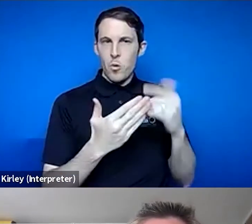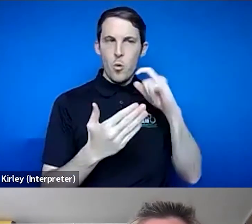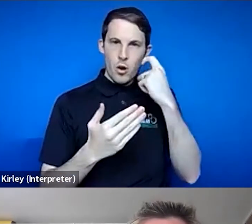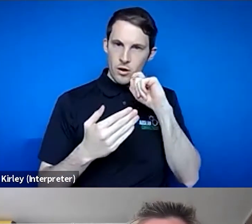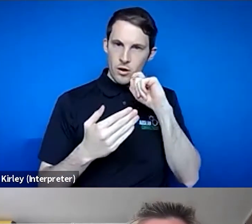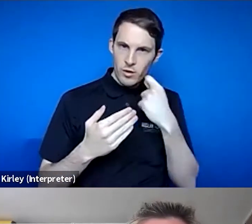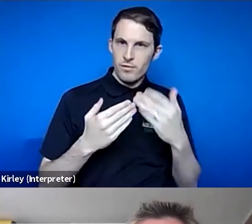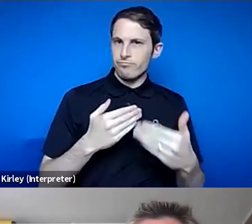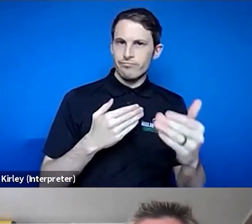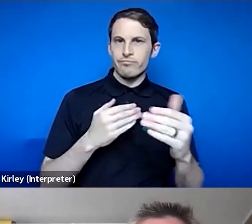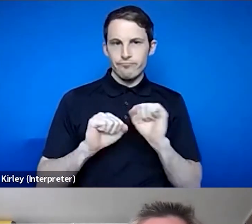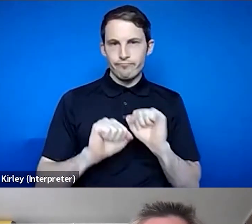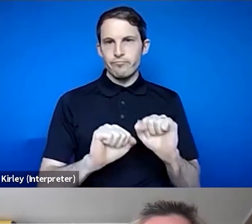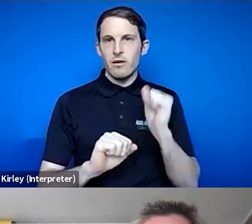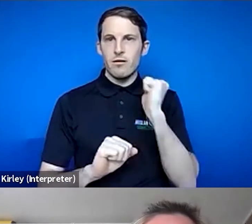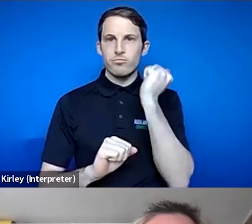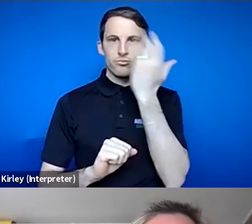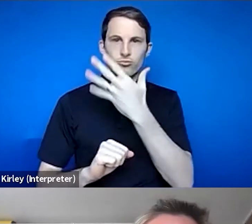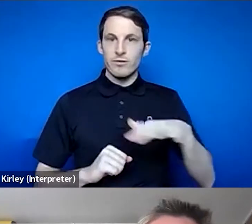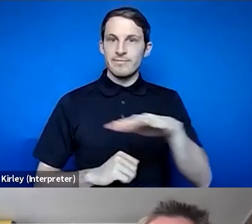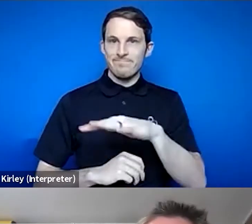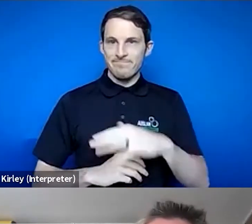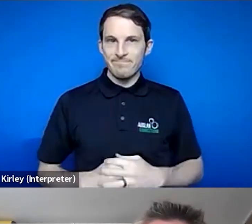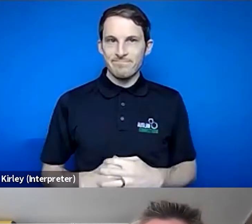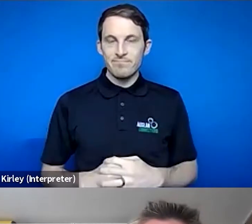land. Today is International Human Rights Day. It